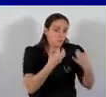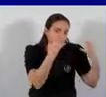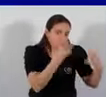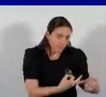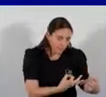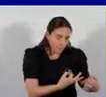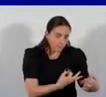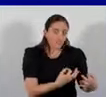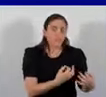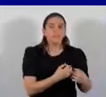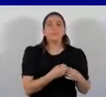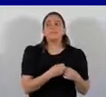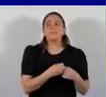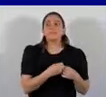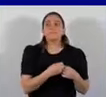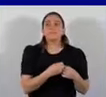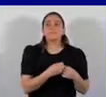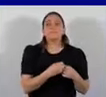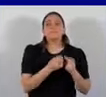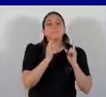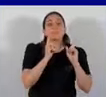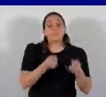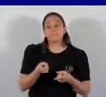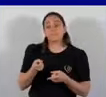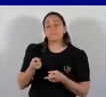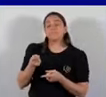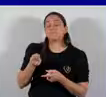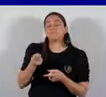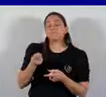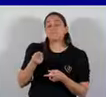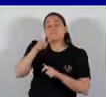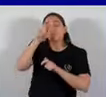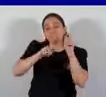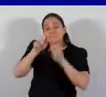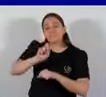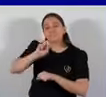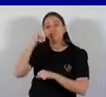And what is the human capital of the second generation that has to do with education